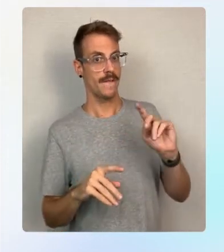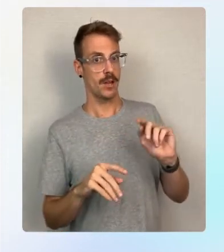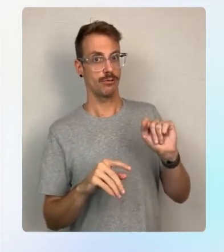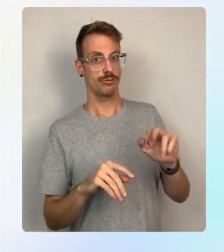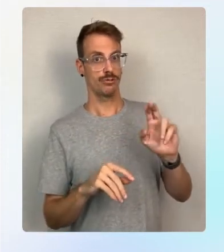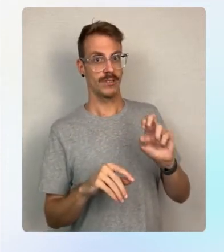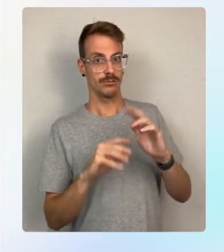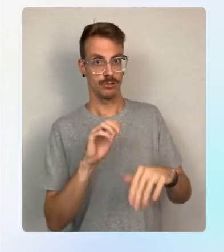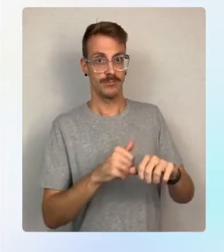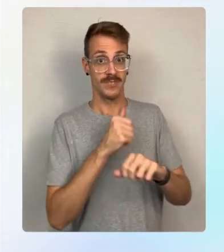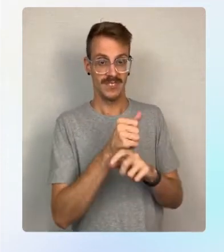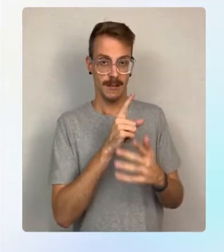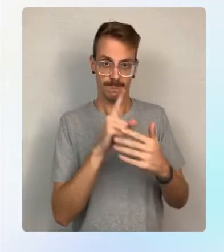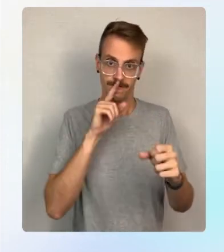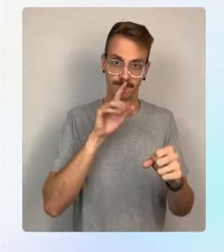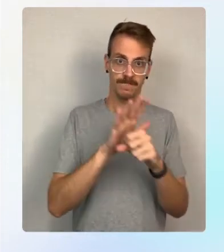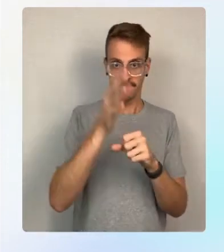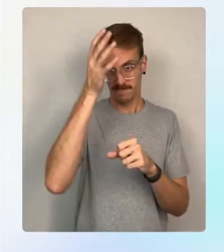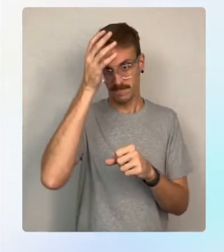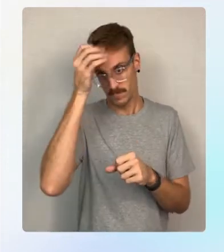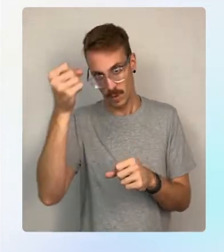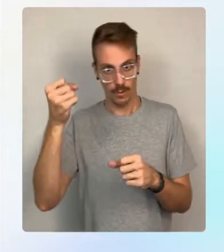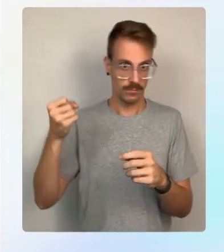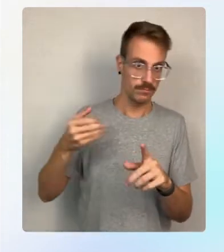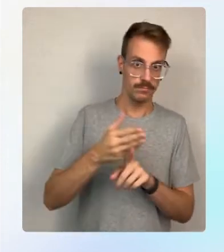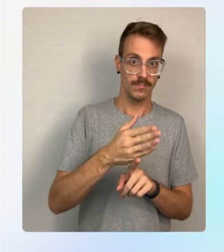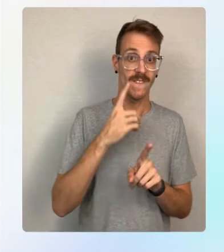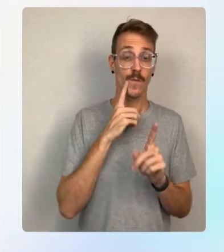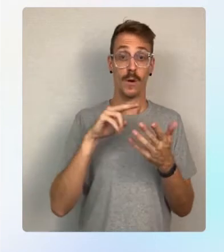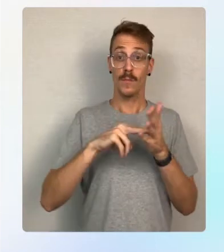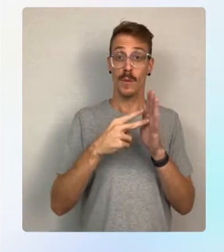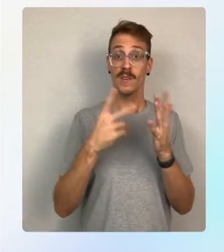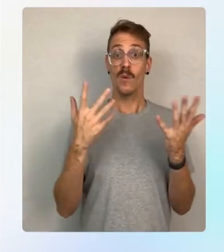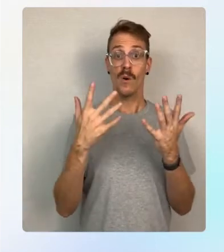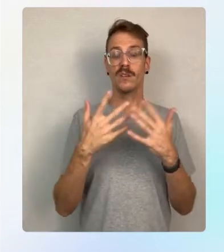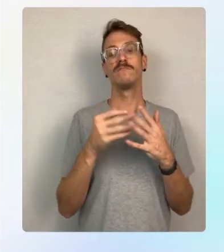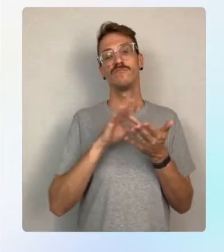to allocate a dedicated amount of memory for the purpose of GPU Tracing.